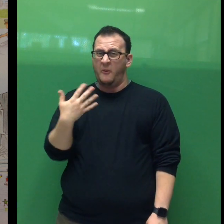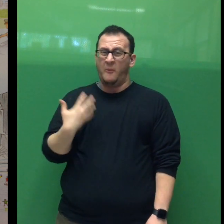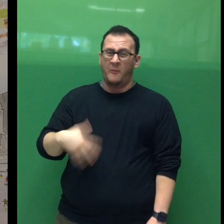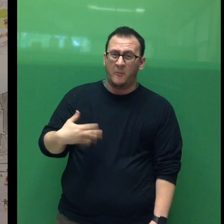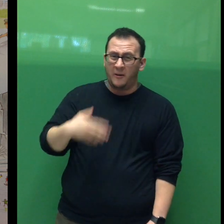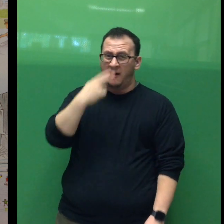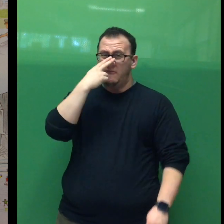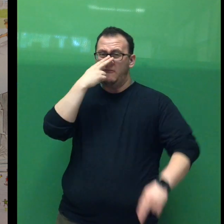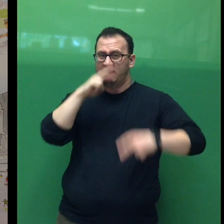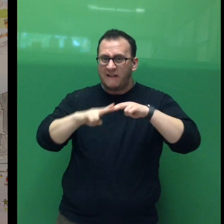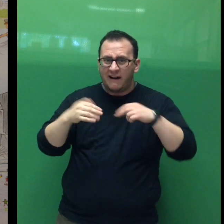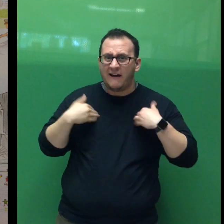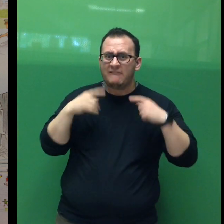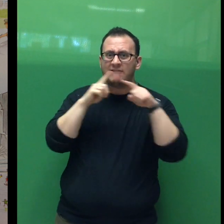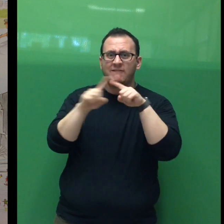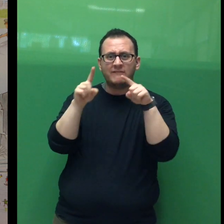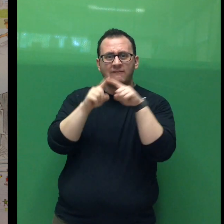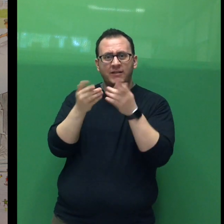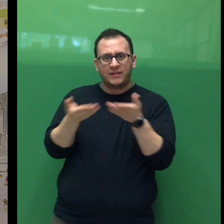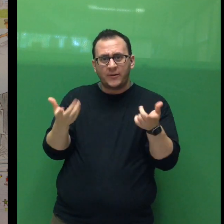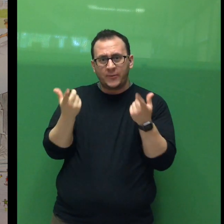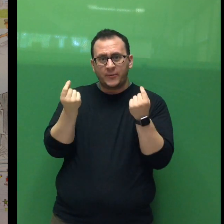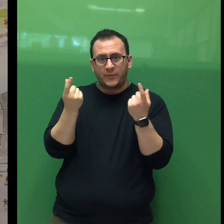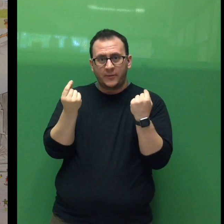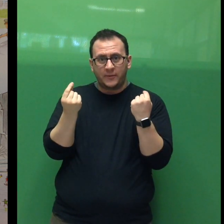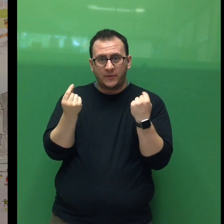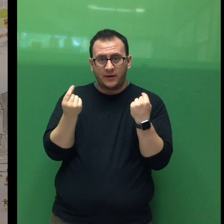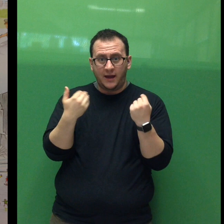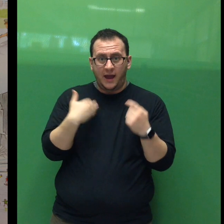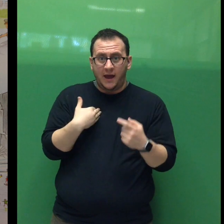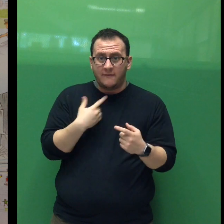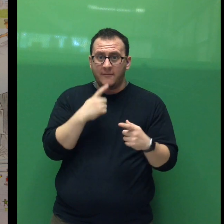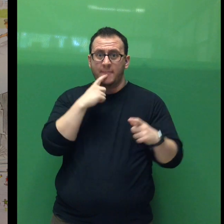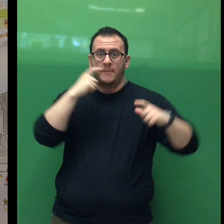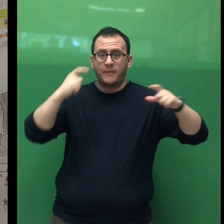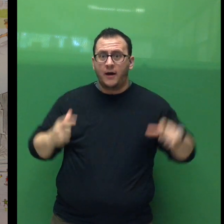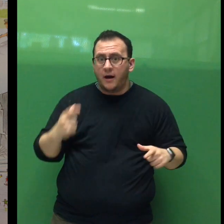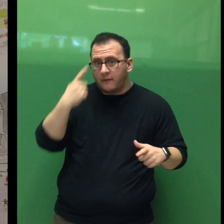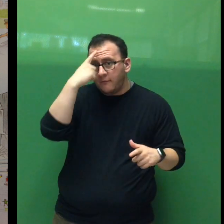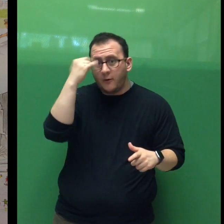Children love to play there it has a toy boat pond where they can sail their boats.